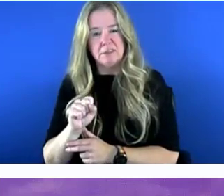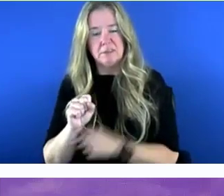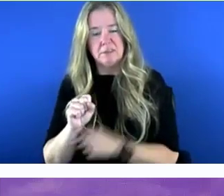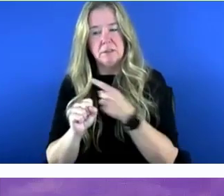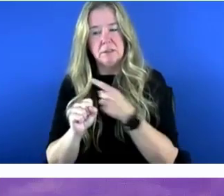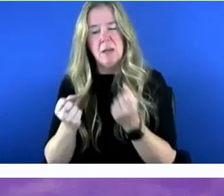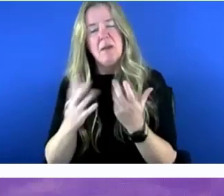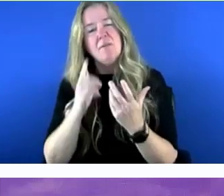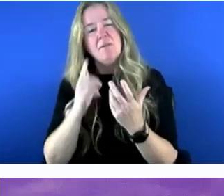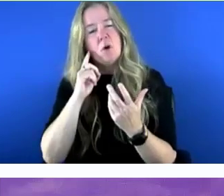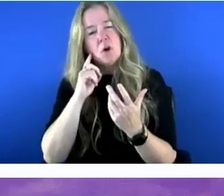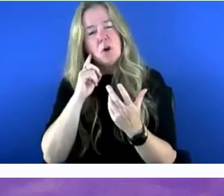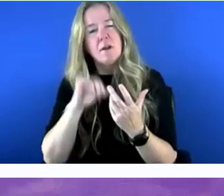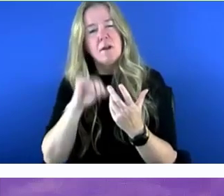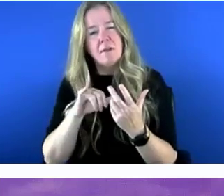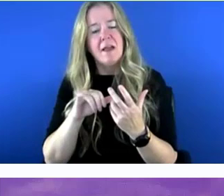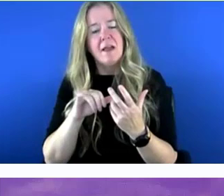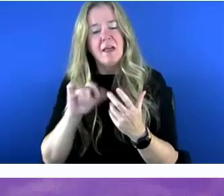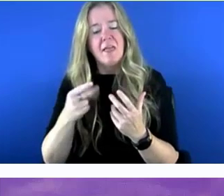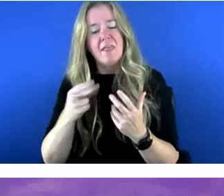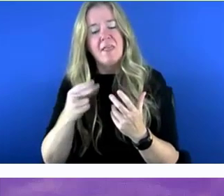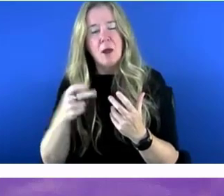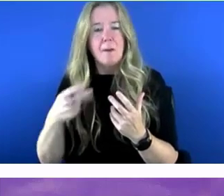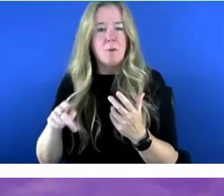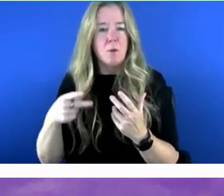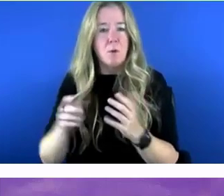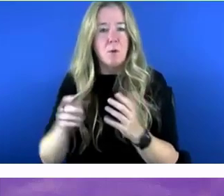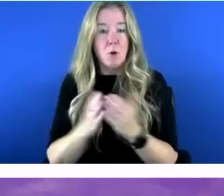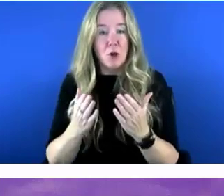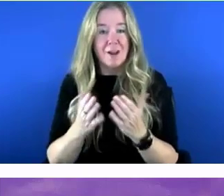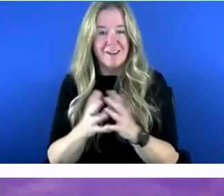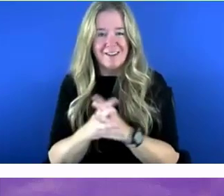as the purple book. So this is put out